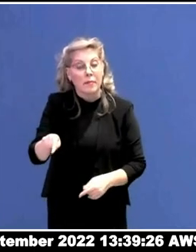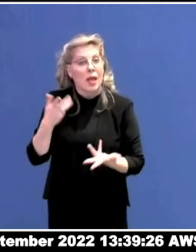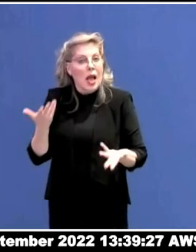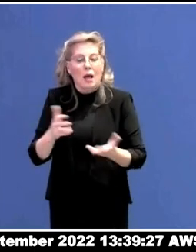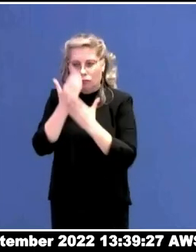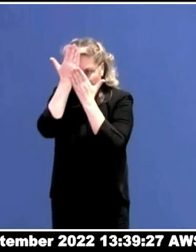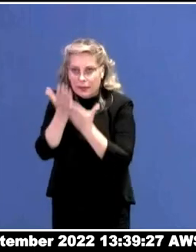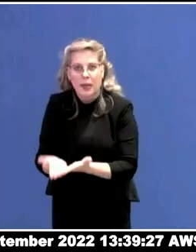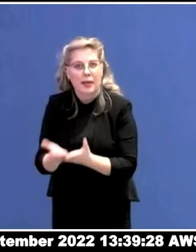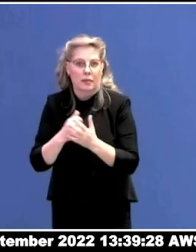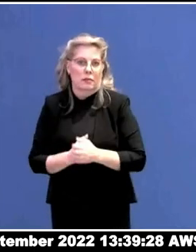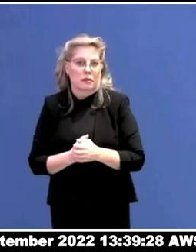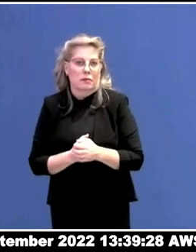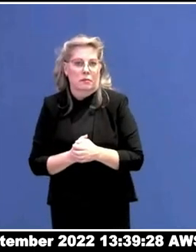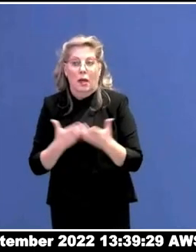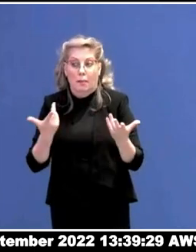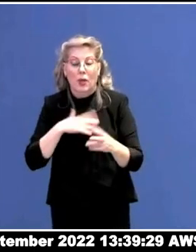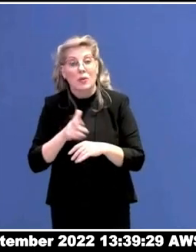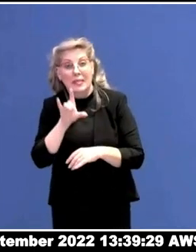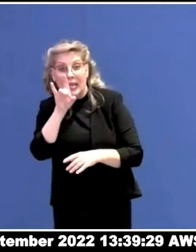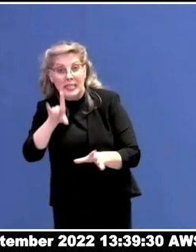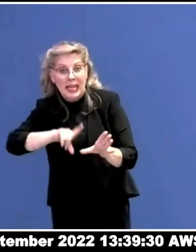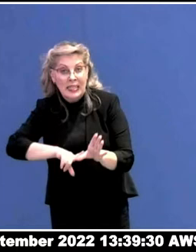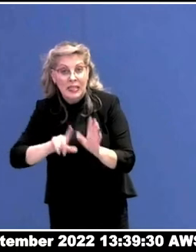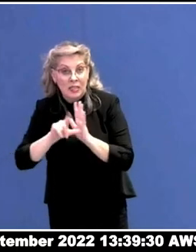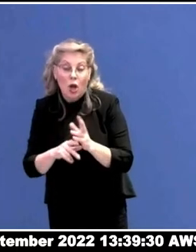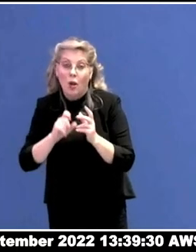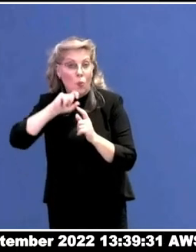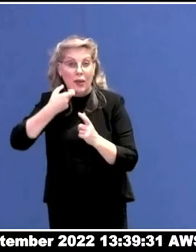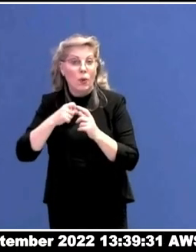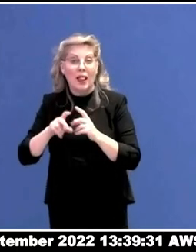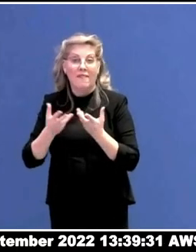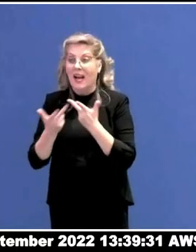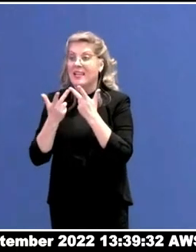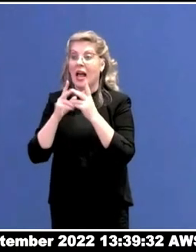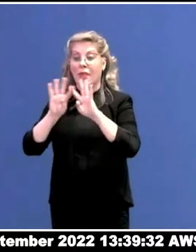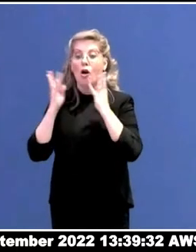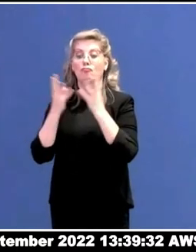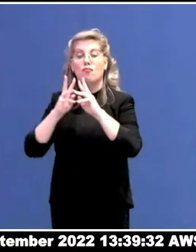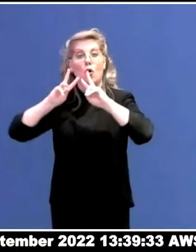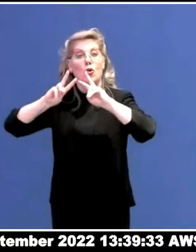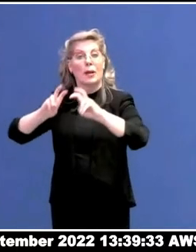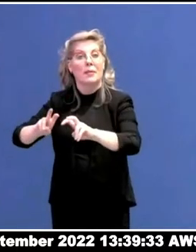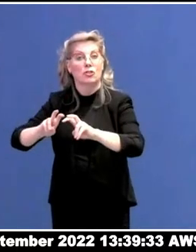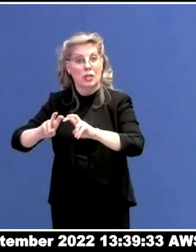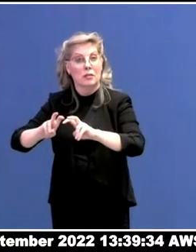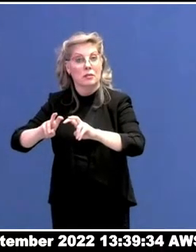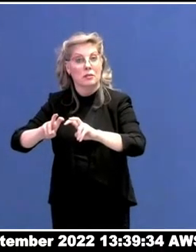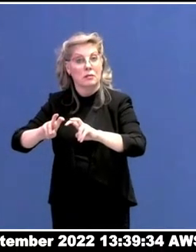Commission in another decade and we will be repeating ourselves again. We might give Mr Griffin a chance to ask a question now.